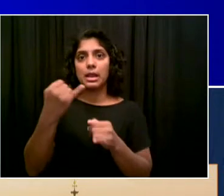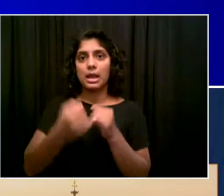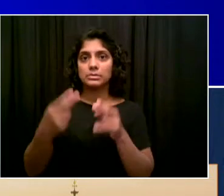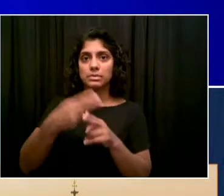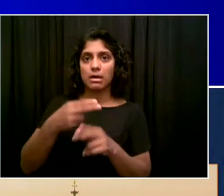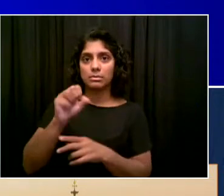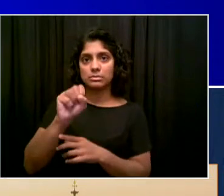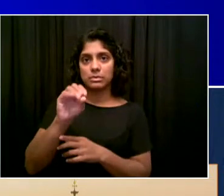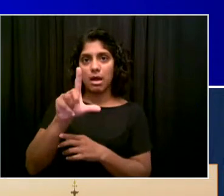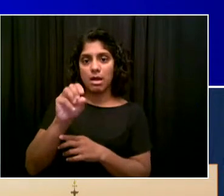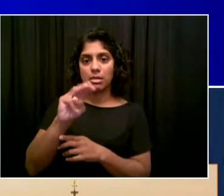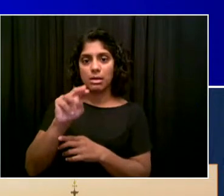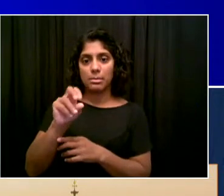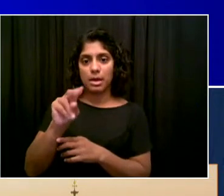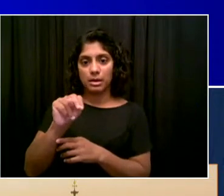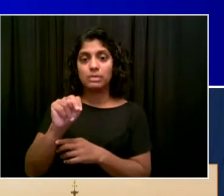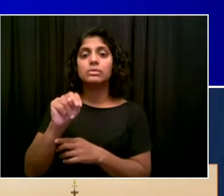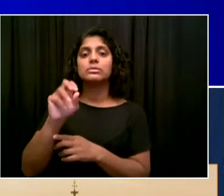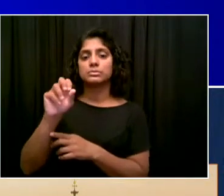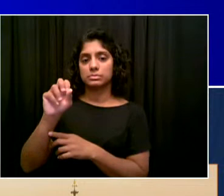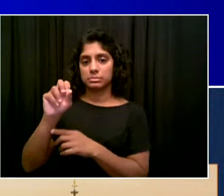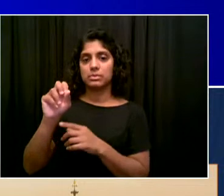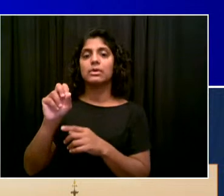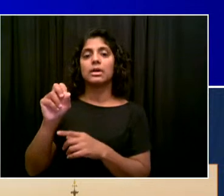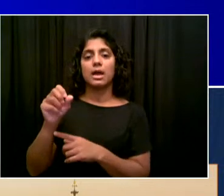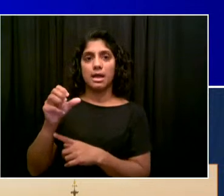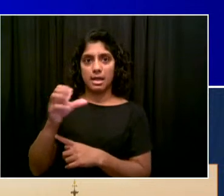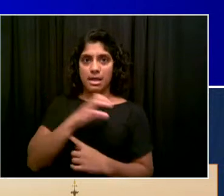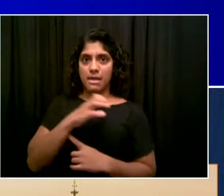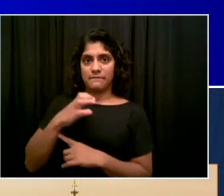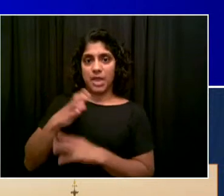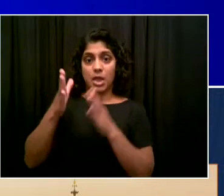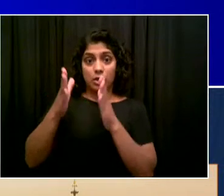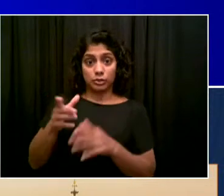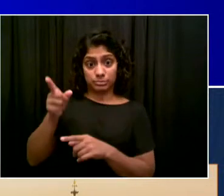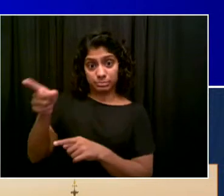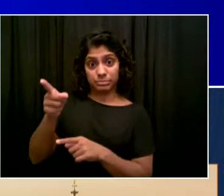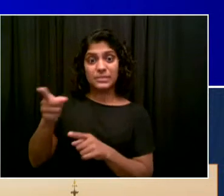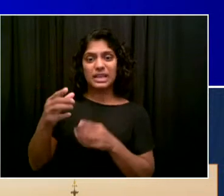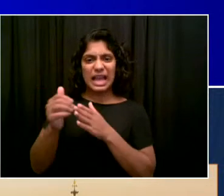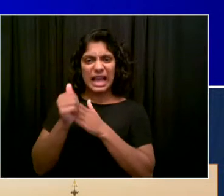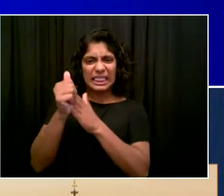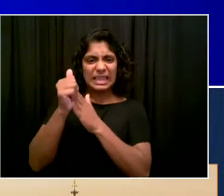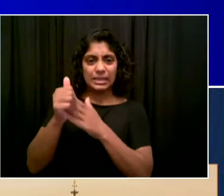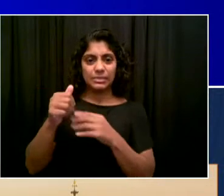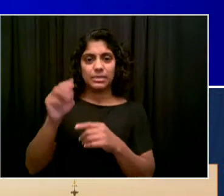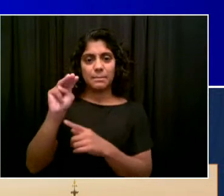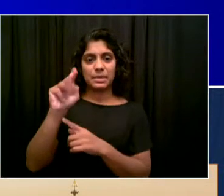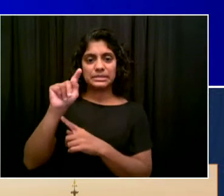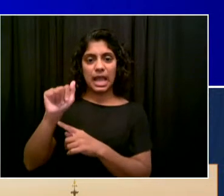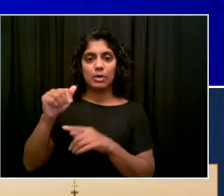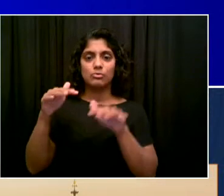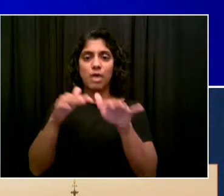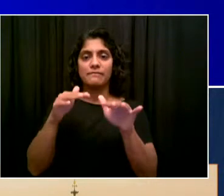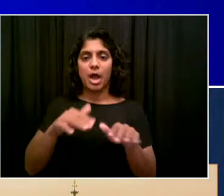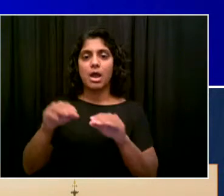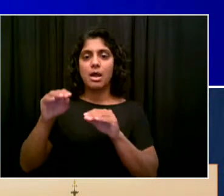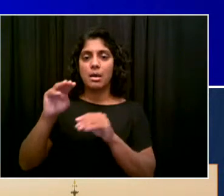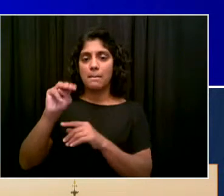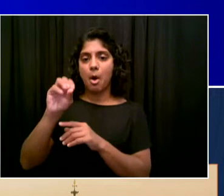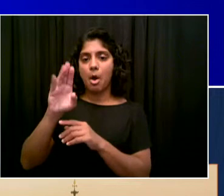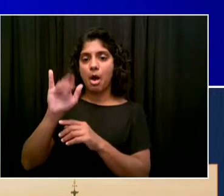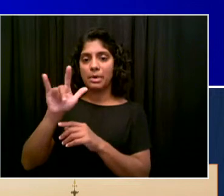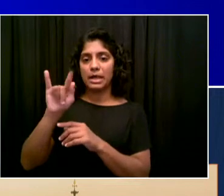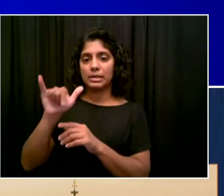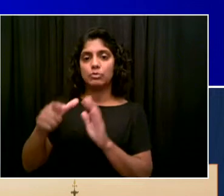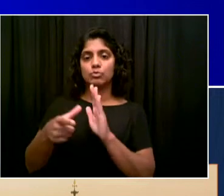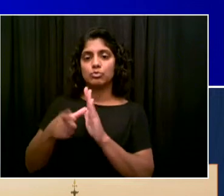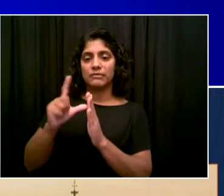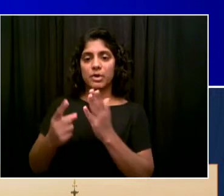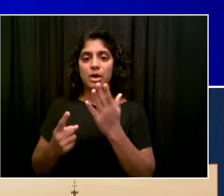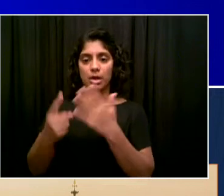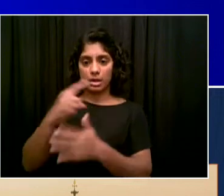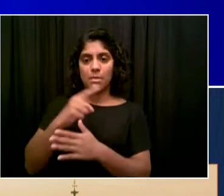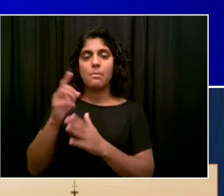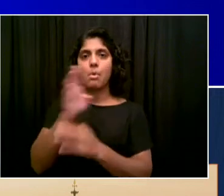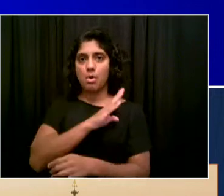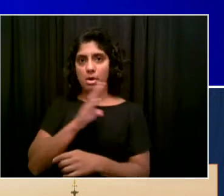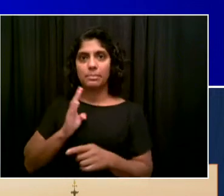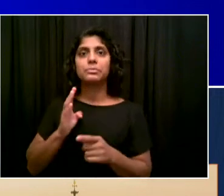NUMBER TWO, CL AL